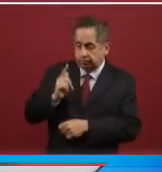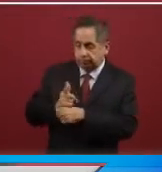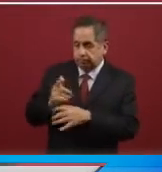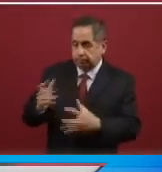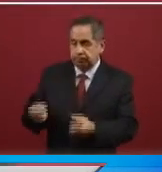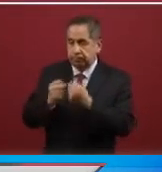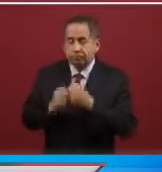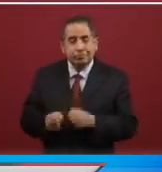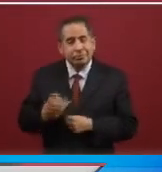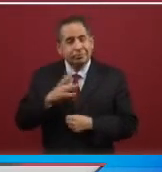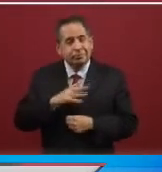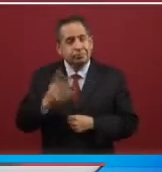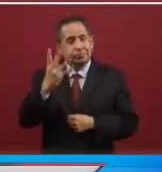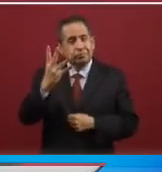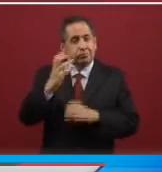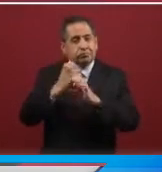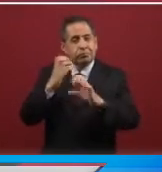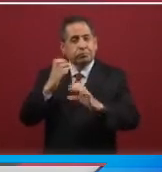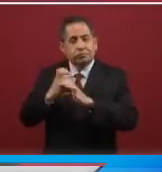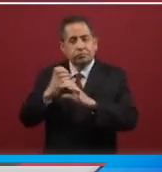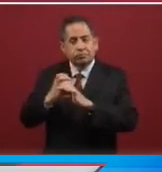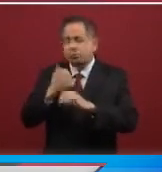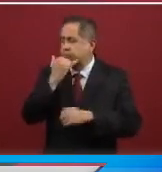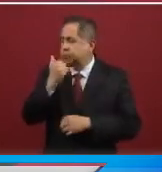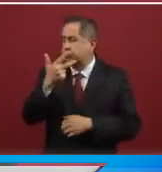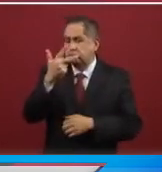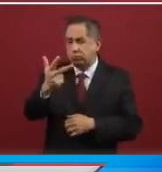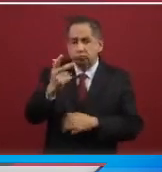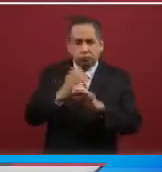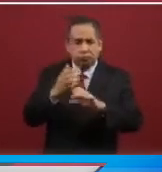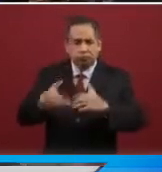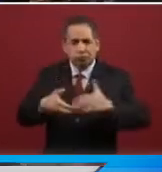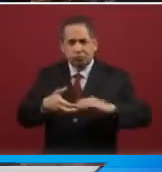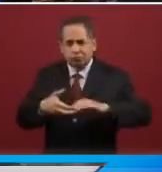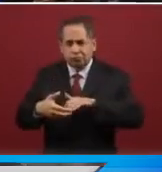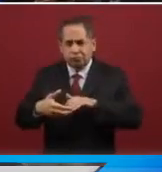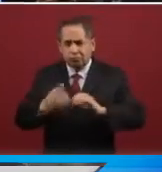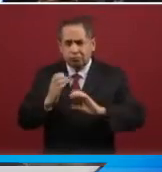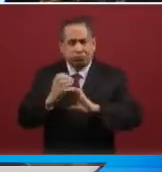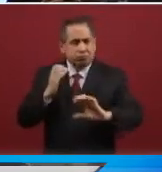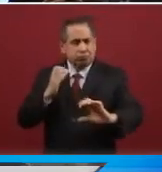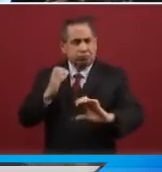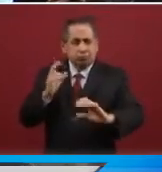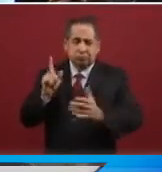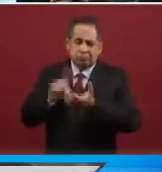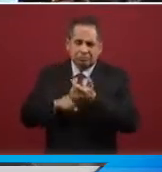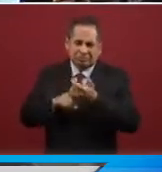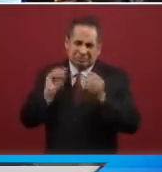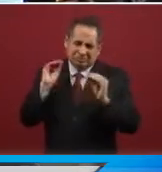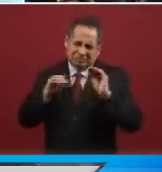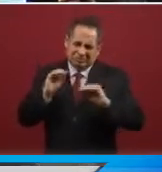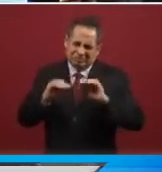the domain extinction will be applied and it will proceed legally all this is for the purpose of protecting the human rights of the migrants